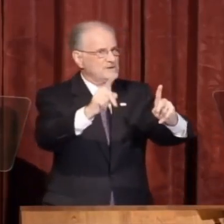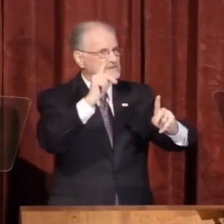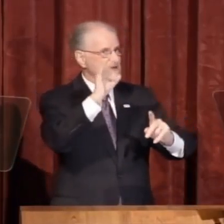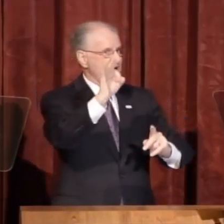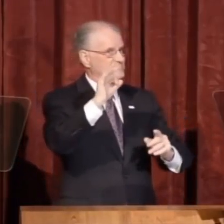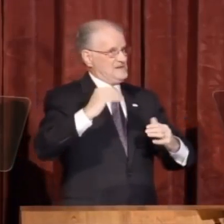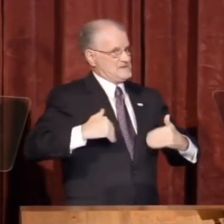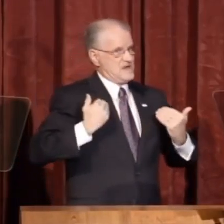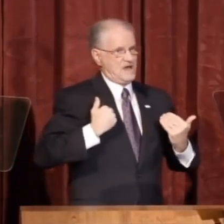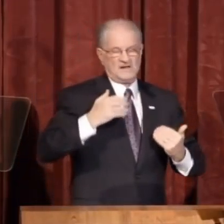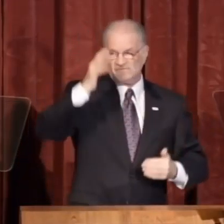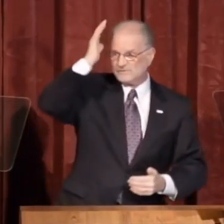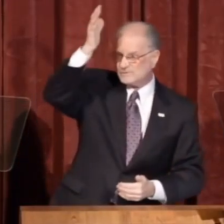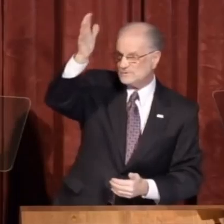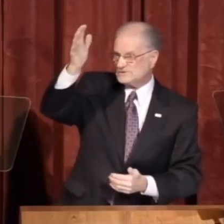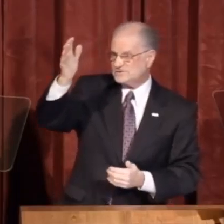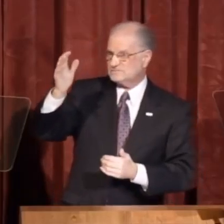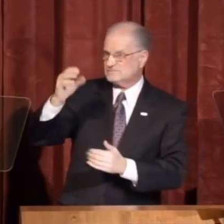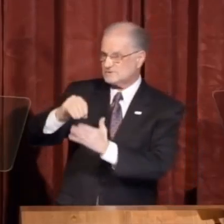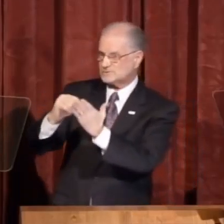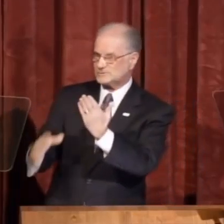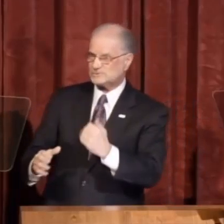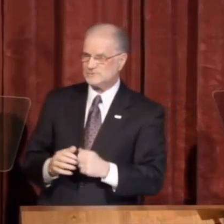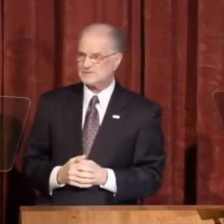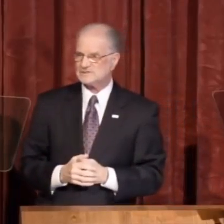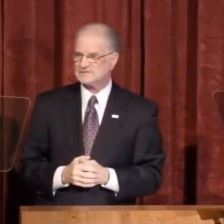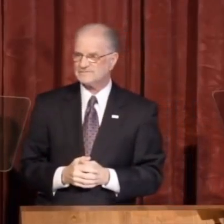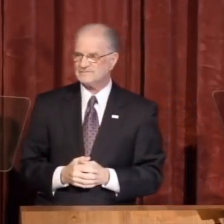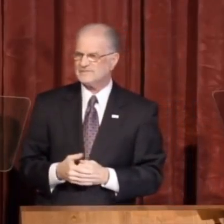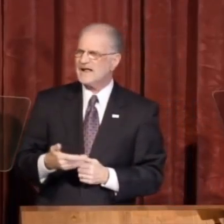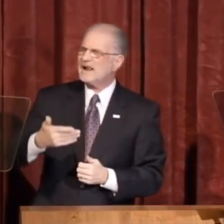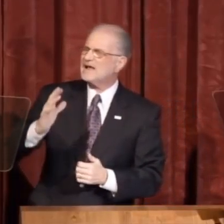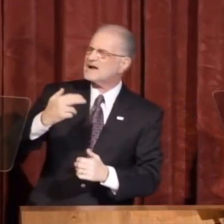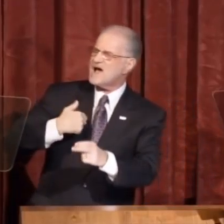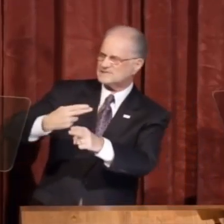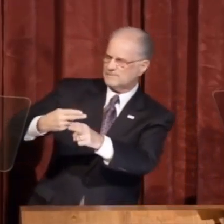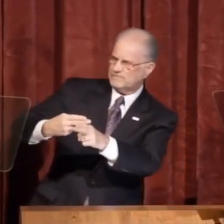We will return to those programs today because I believe so strongly